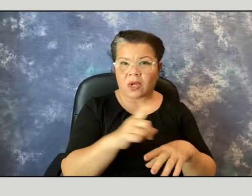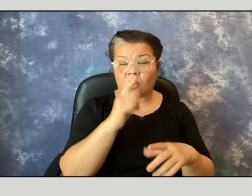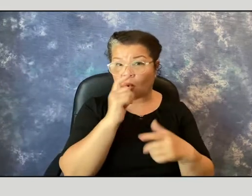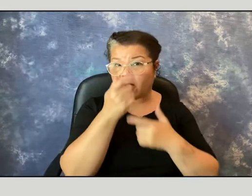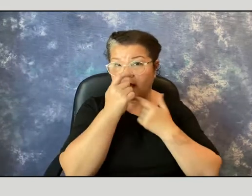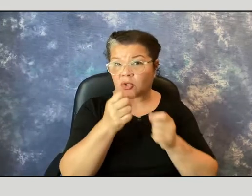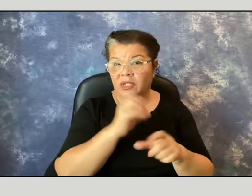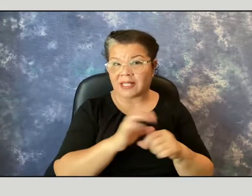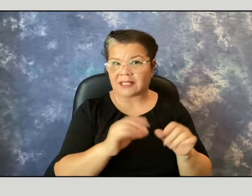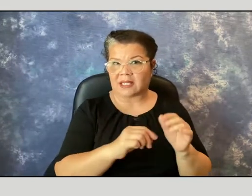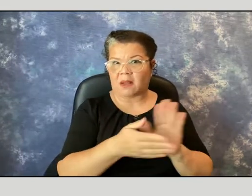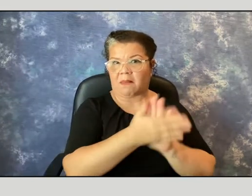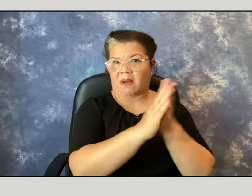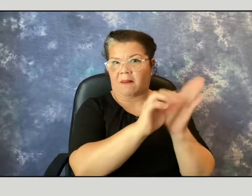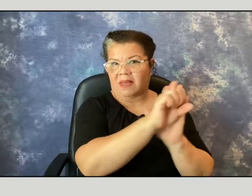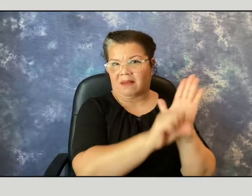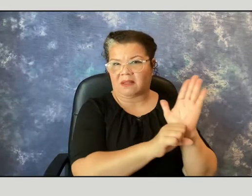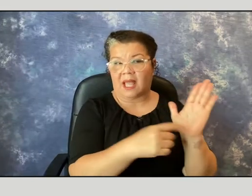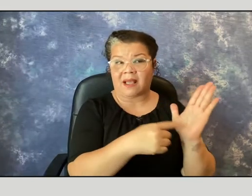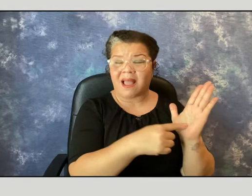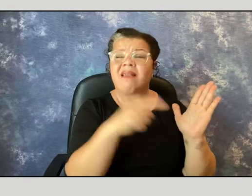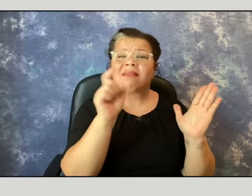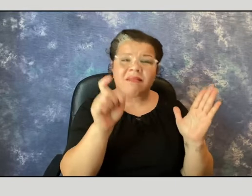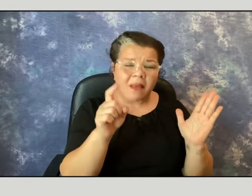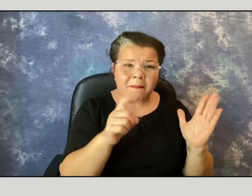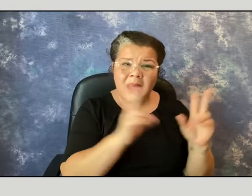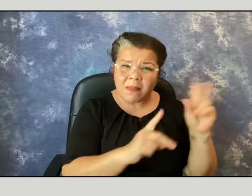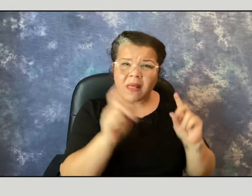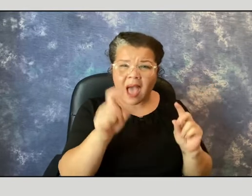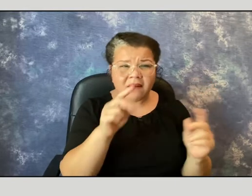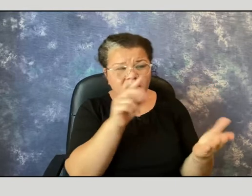they need to look more at what has happened in the parts of the Caribbean